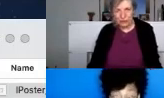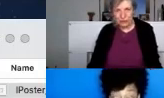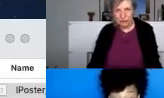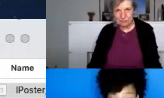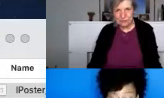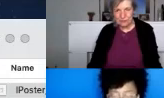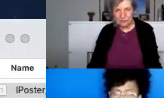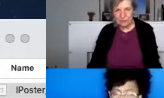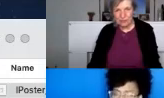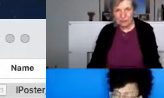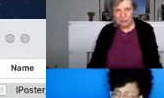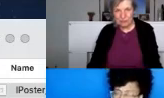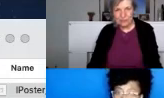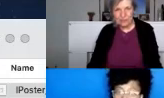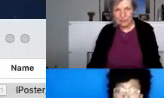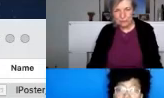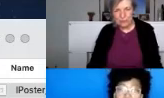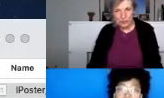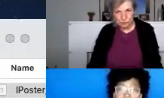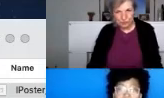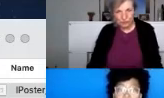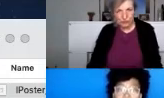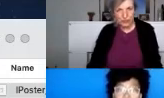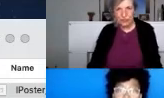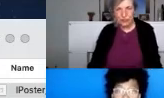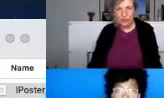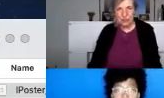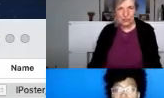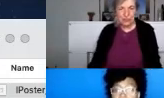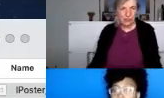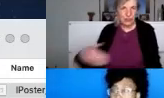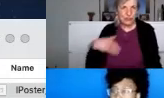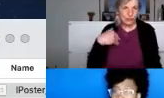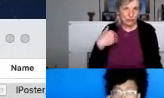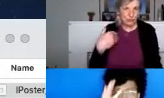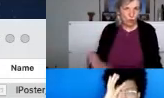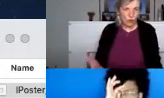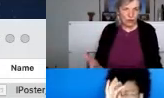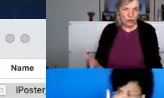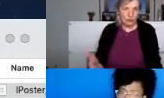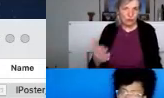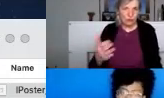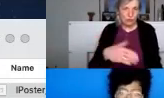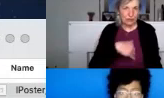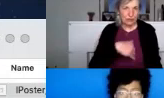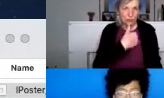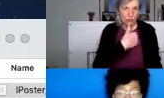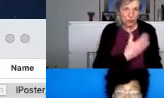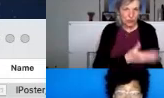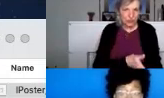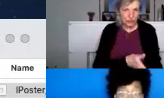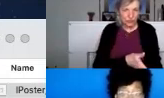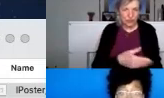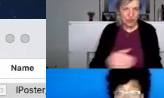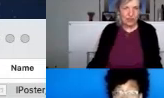07:45:15 -- that has been in this presentation, these recordings, Rick did one yesterday.